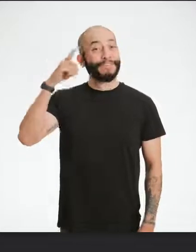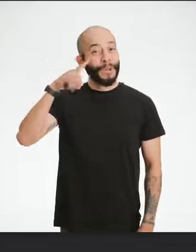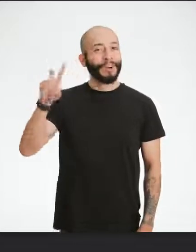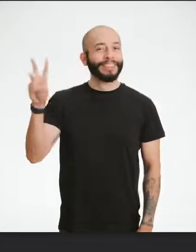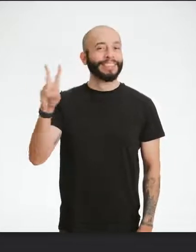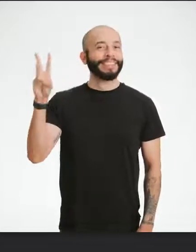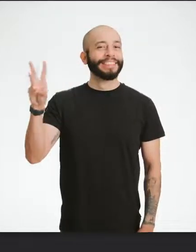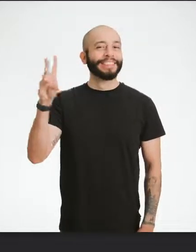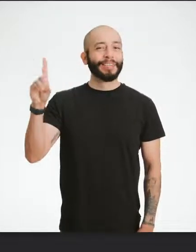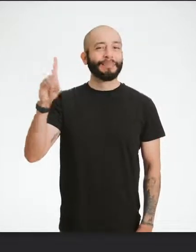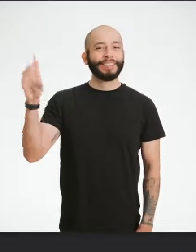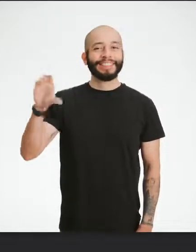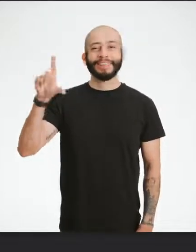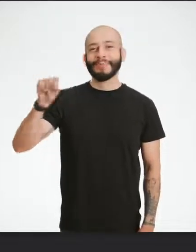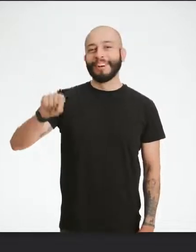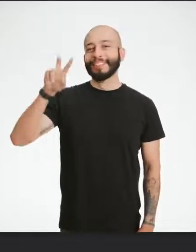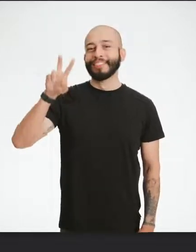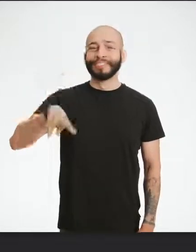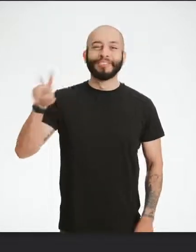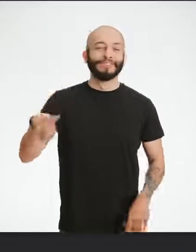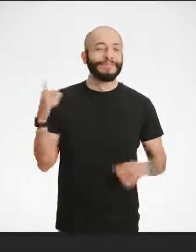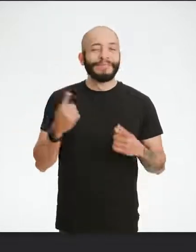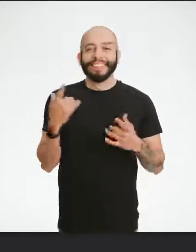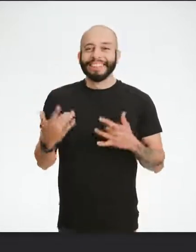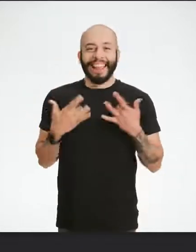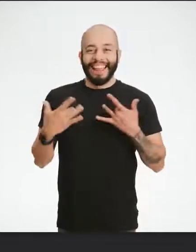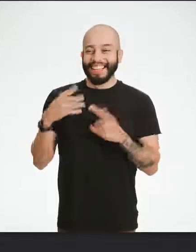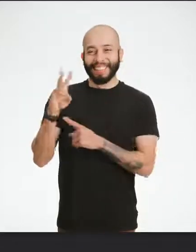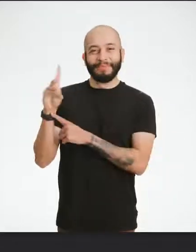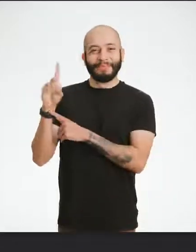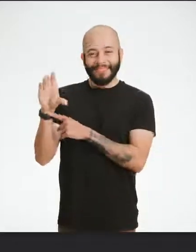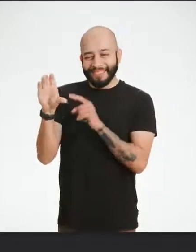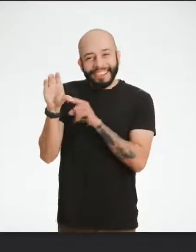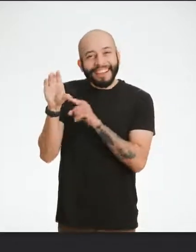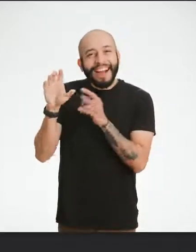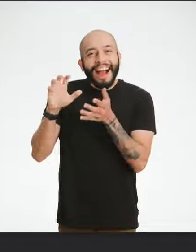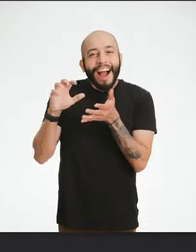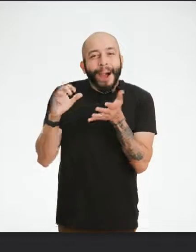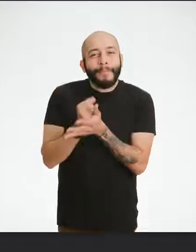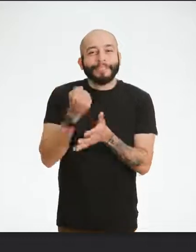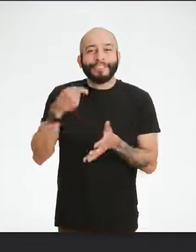We're always excited for WWDC because it's an opportunity for us to connect with all